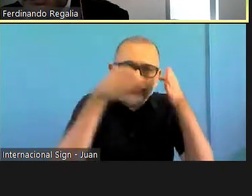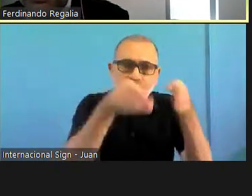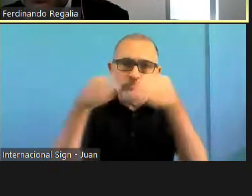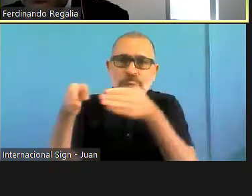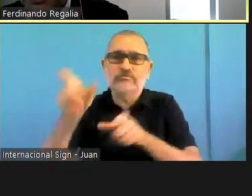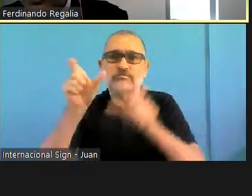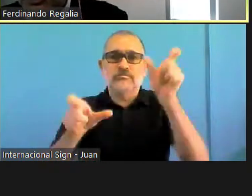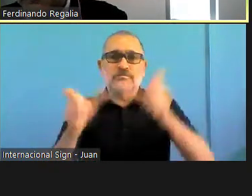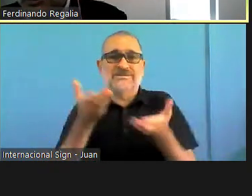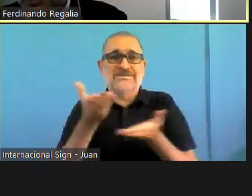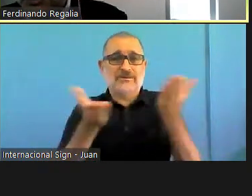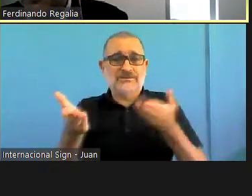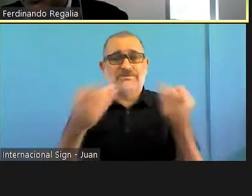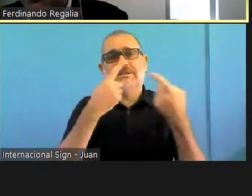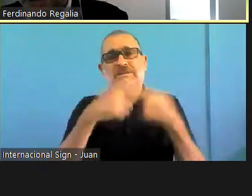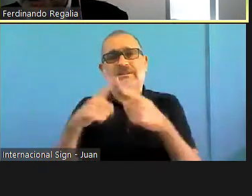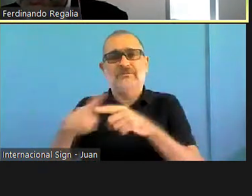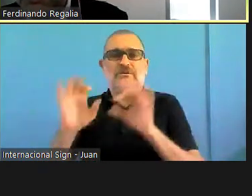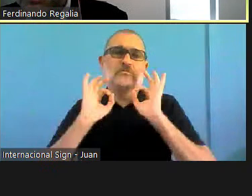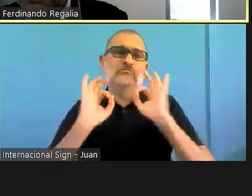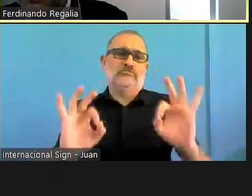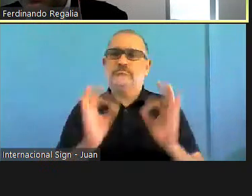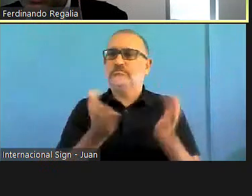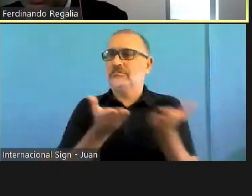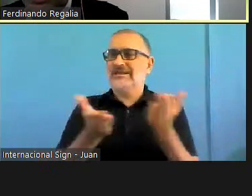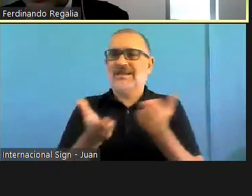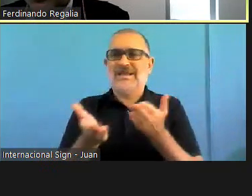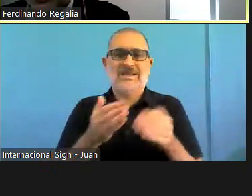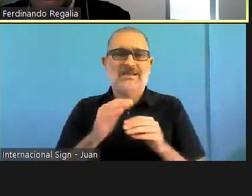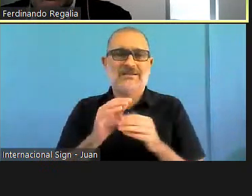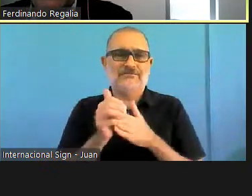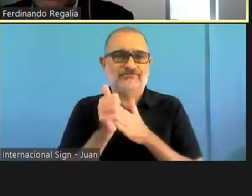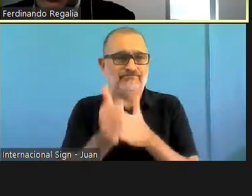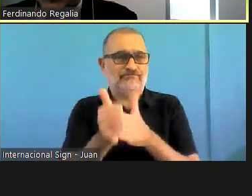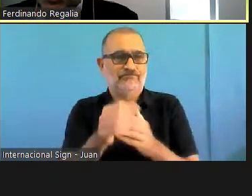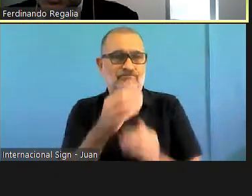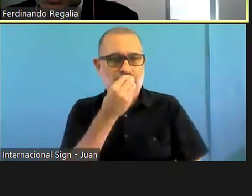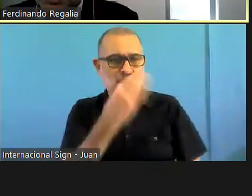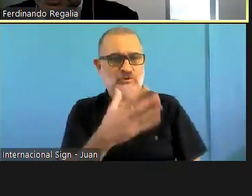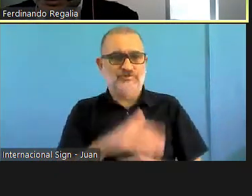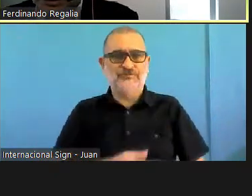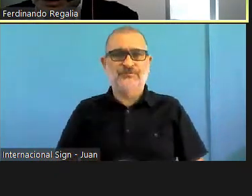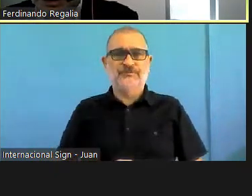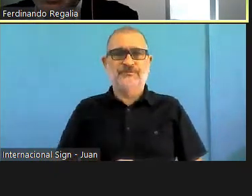data, and use information for managing diseases are not a novelty anymore.